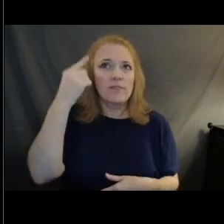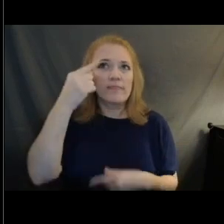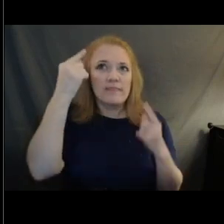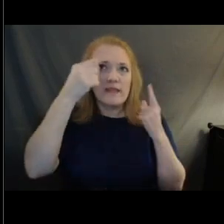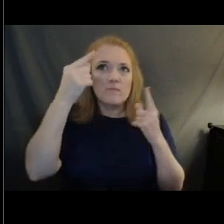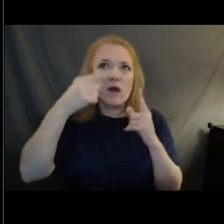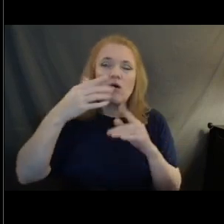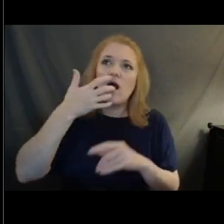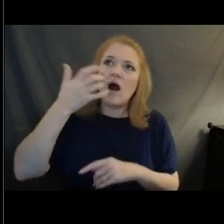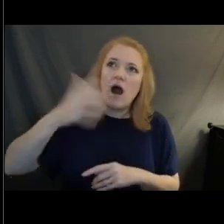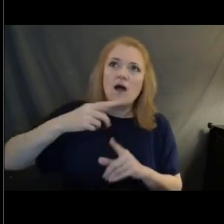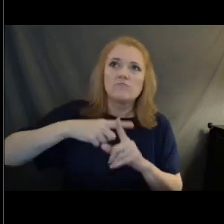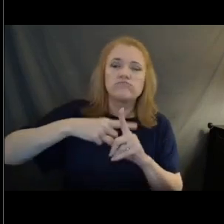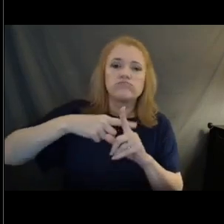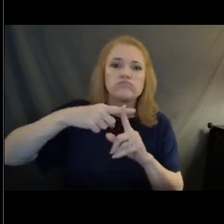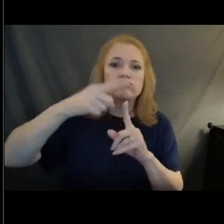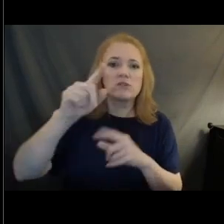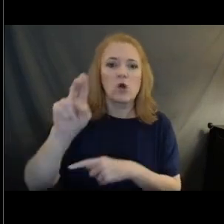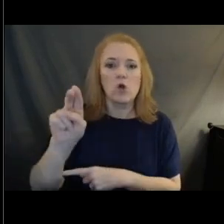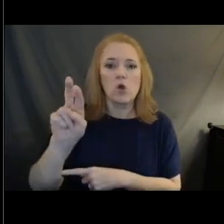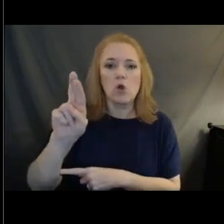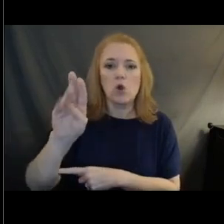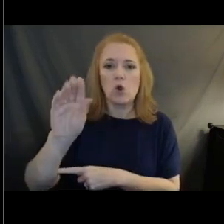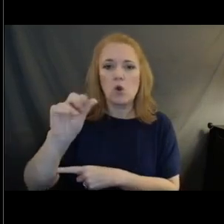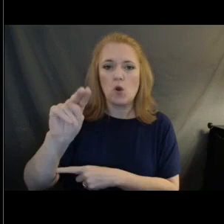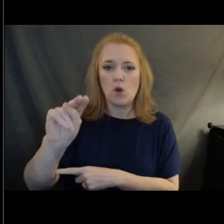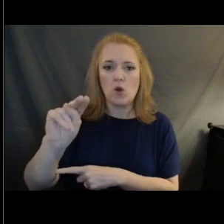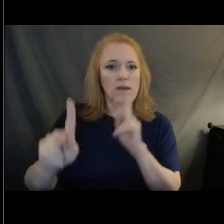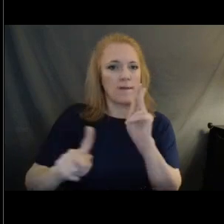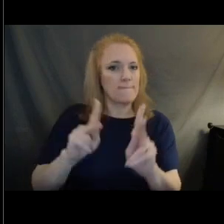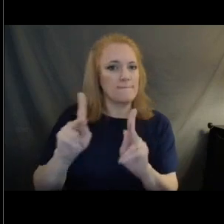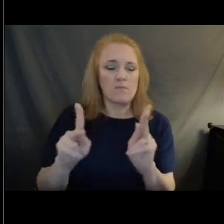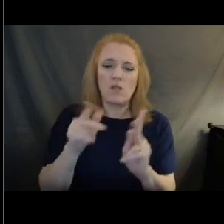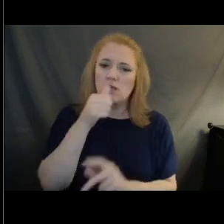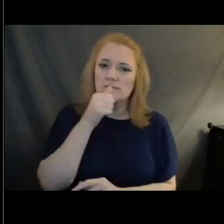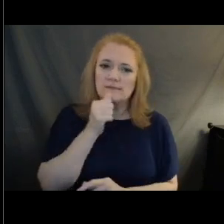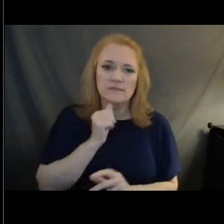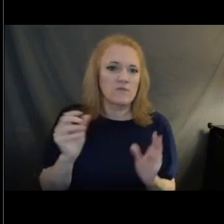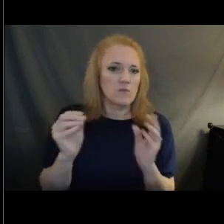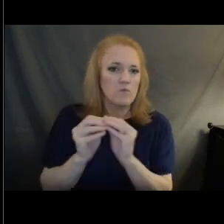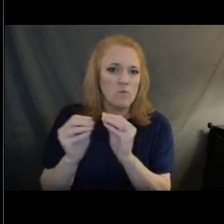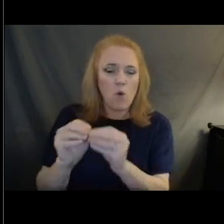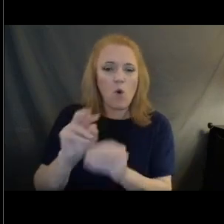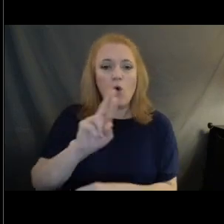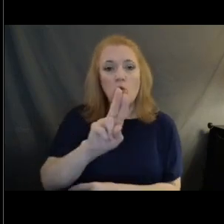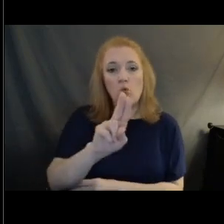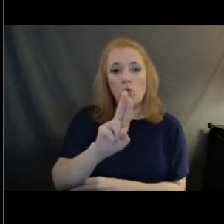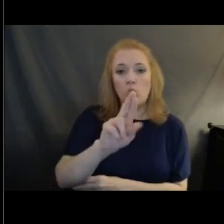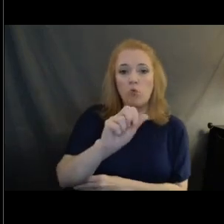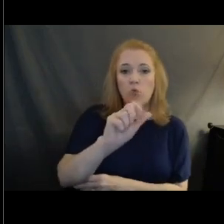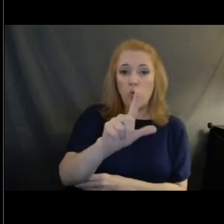equally. Our urban cores suffer more, the urban heat island, our rural areas are also hit as well,